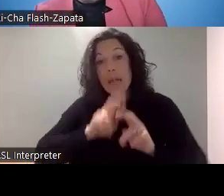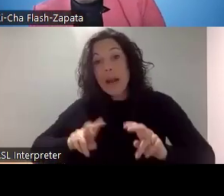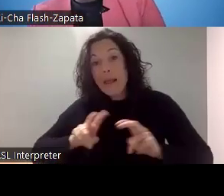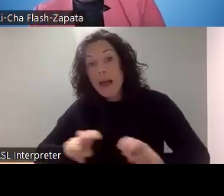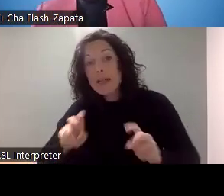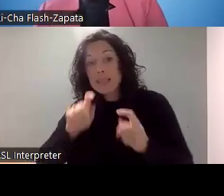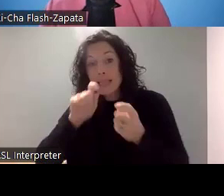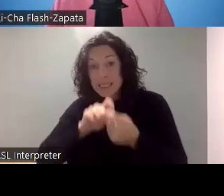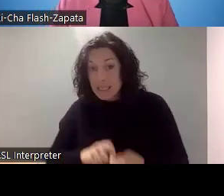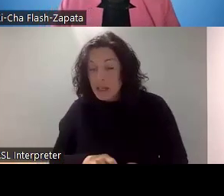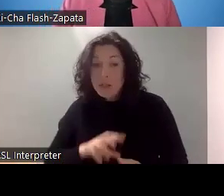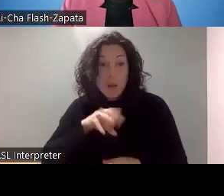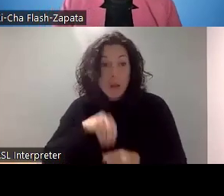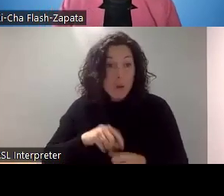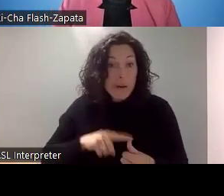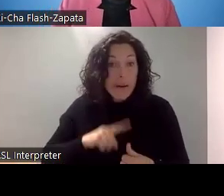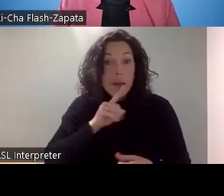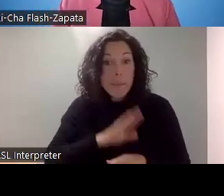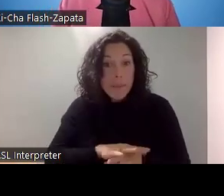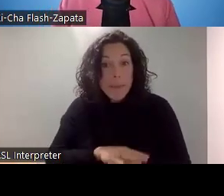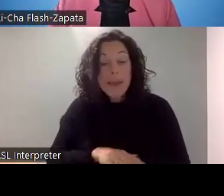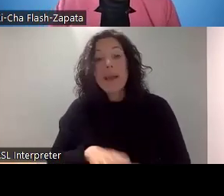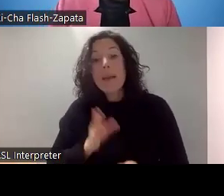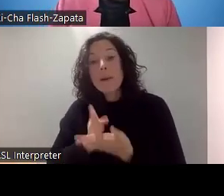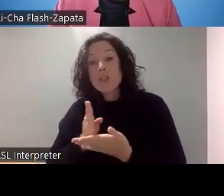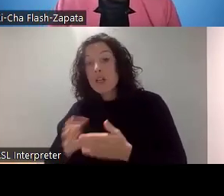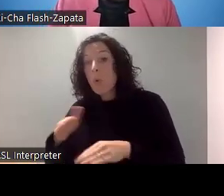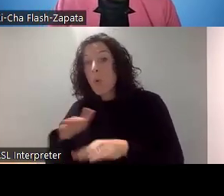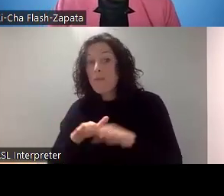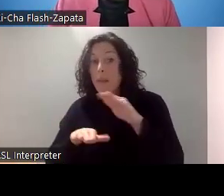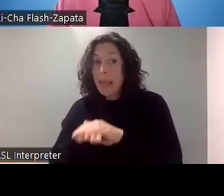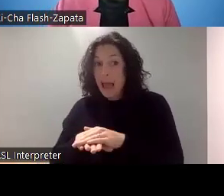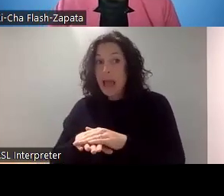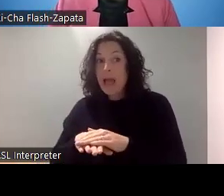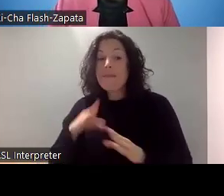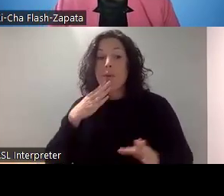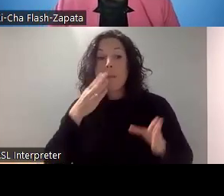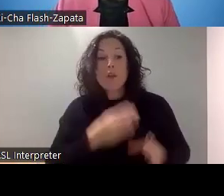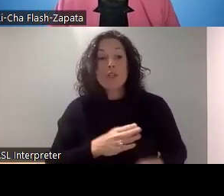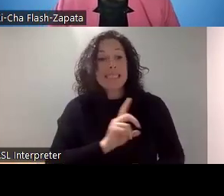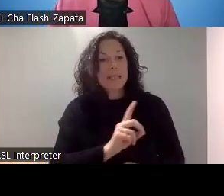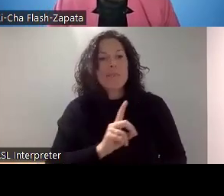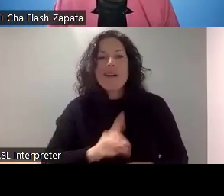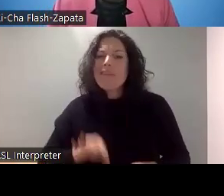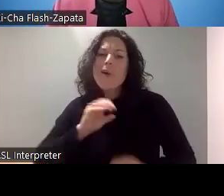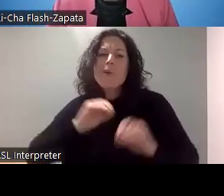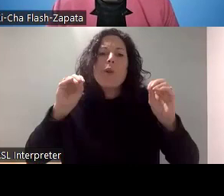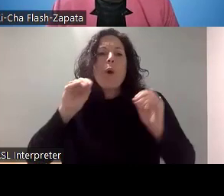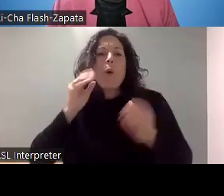which included commitment and budgetary overlap for Person D but found no evidence of scientific overlap.